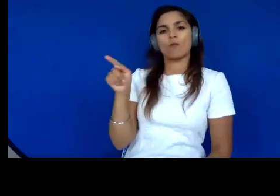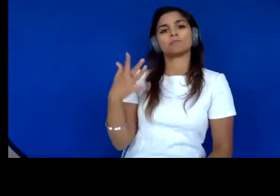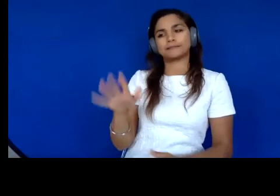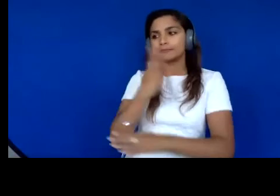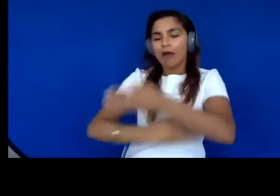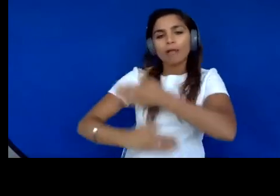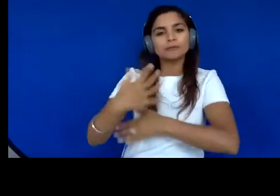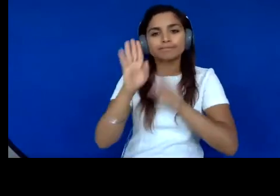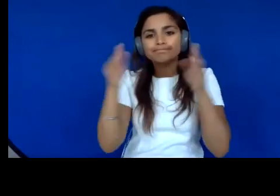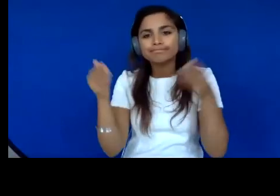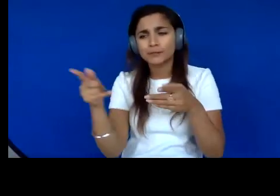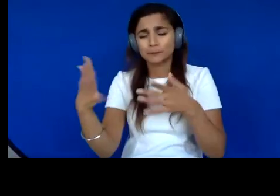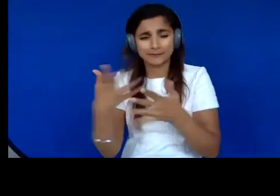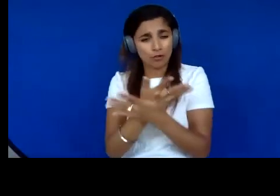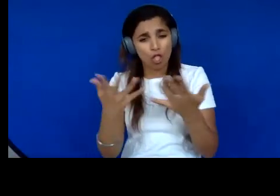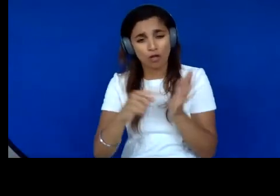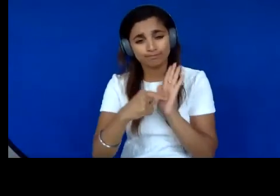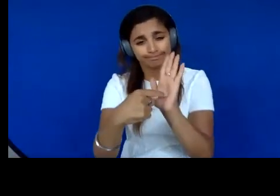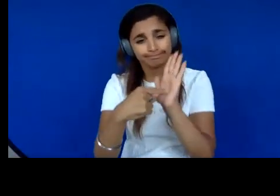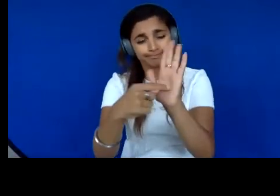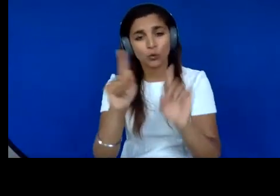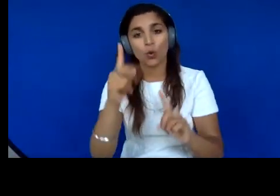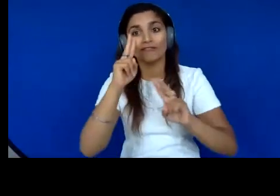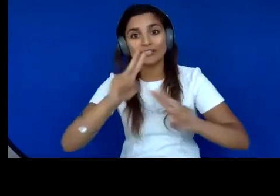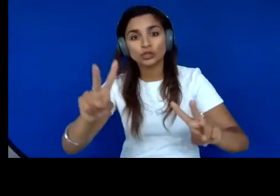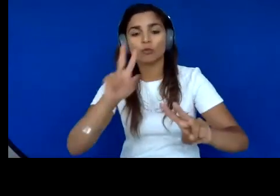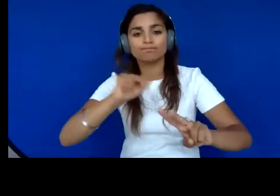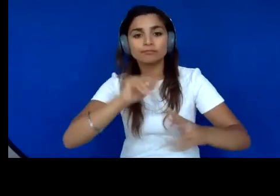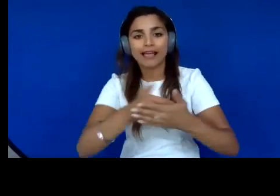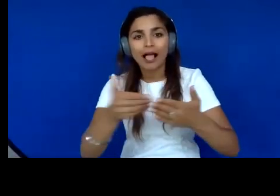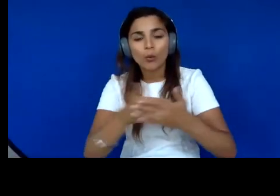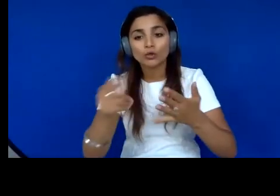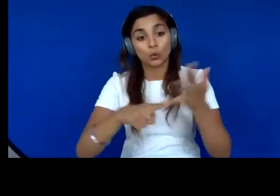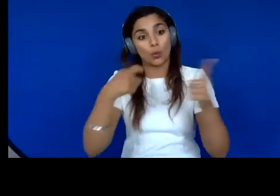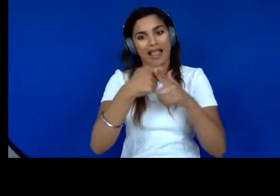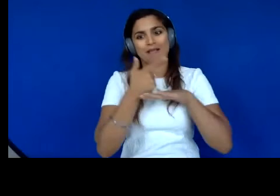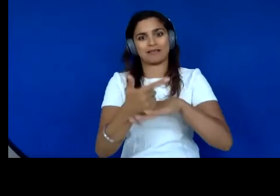awright much disability representation within the UK mainstream media but what